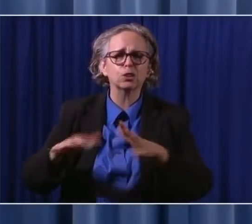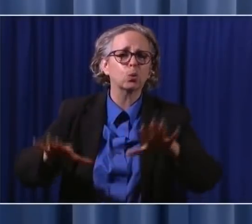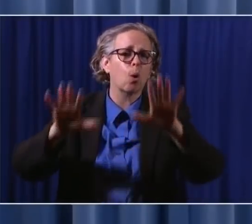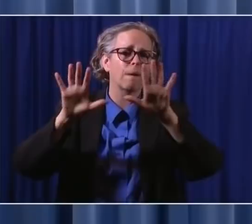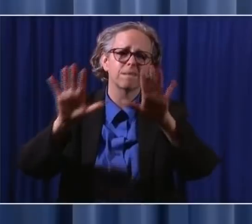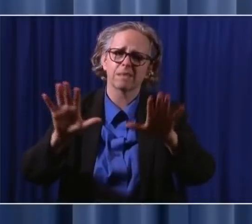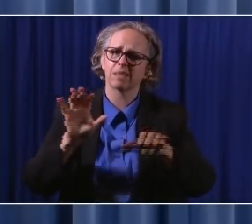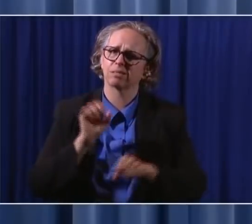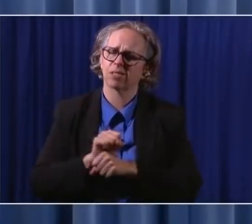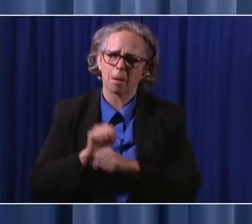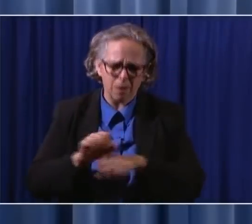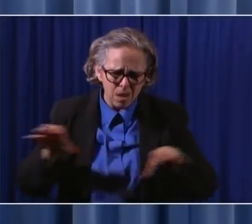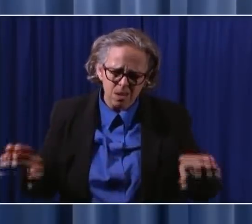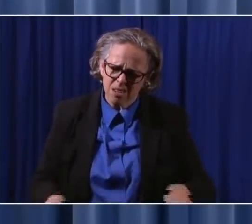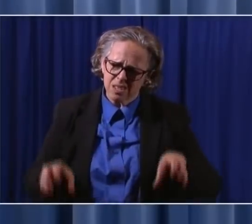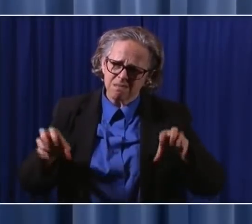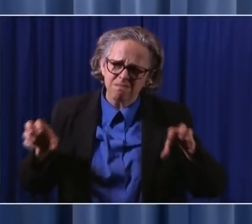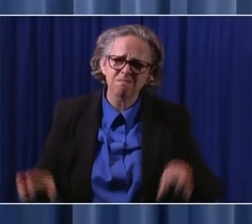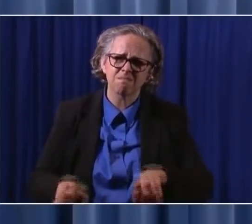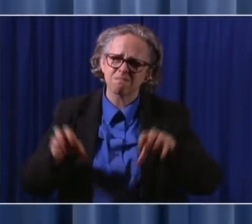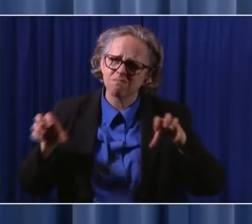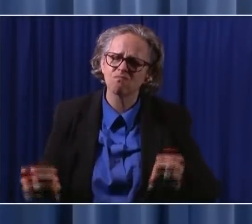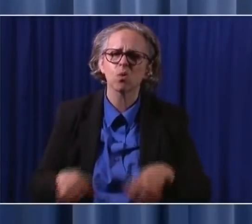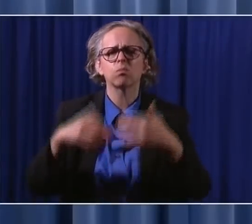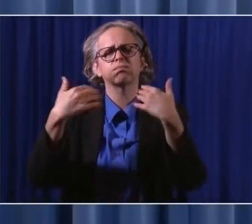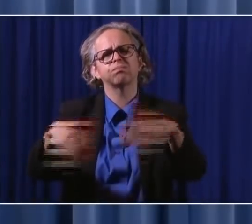DEPARTMENTS ARE DOING A VERY GOOD JOB UNDER SOME VERY, VERY